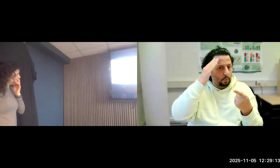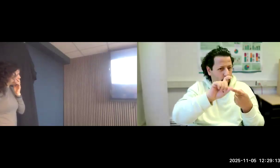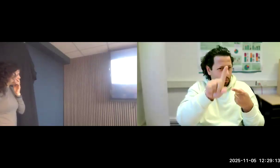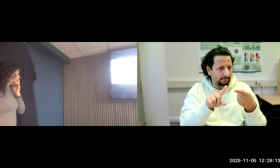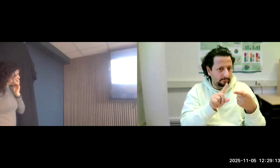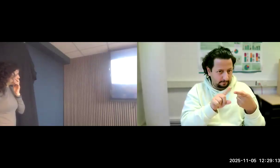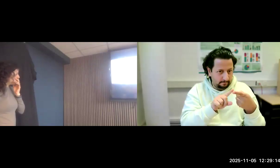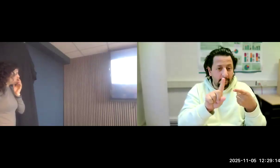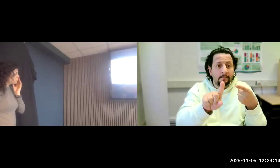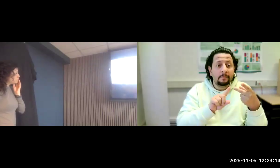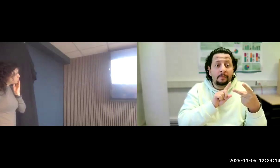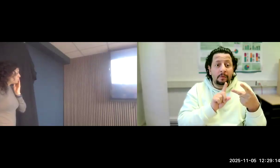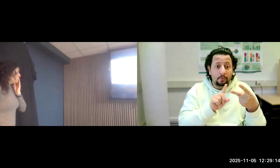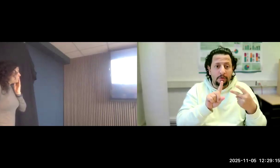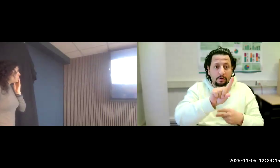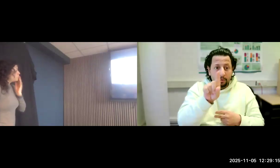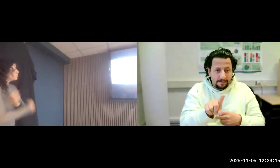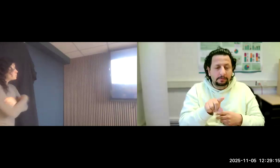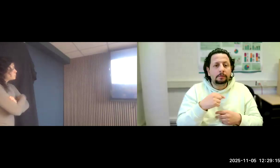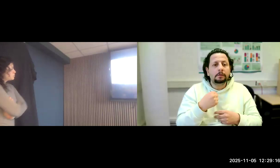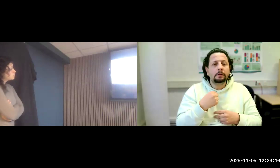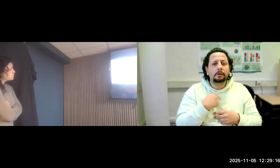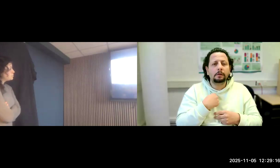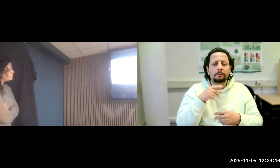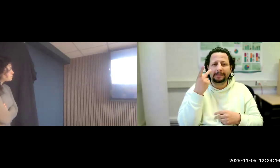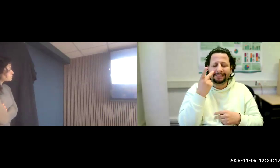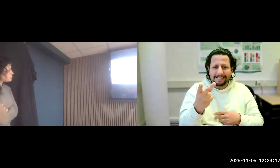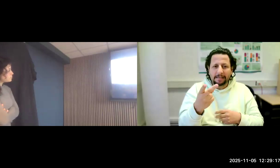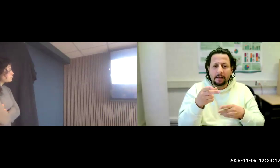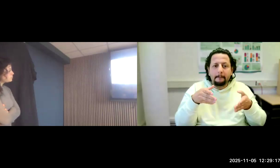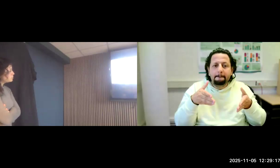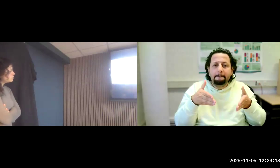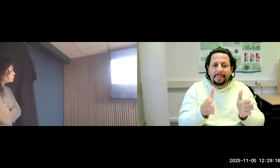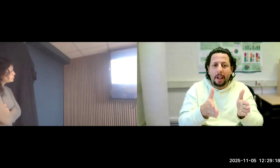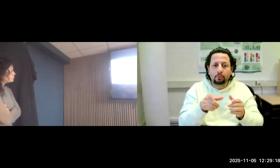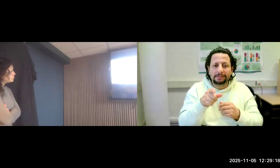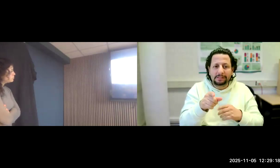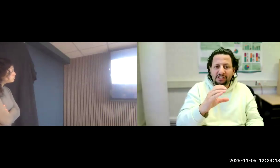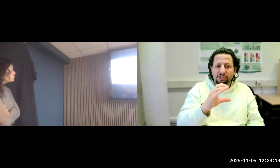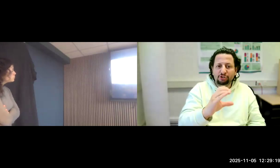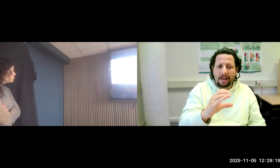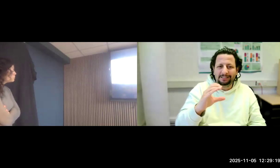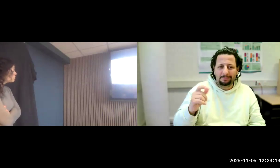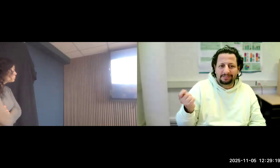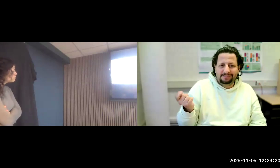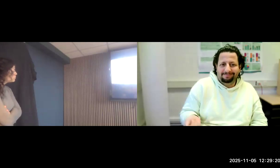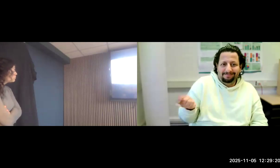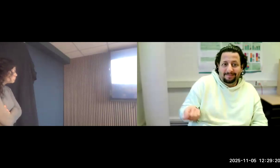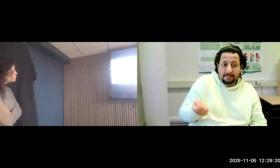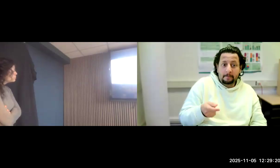or if people move to other parts of… maybe go into the IsraelI deaf community.